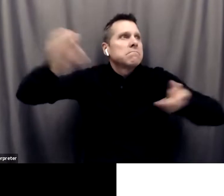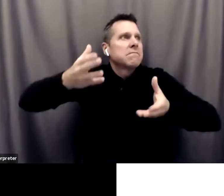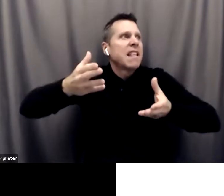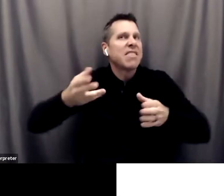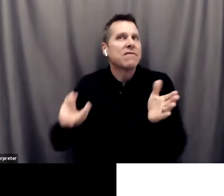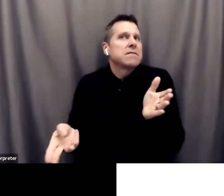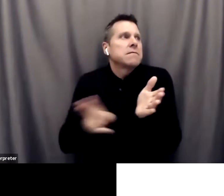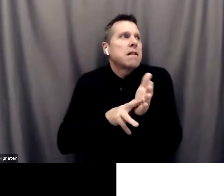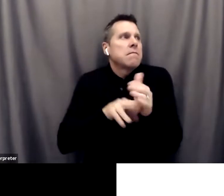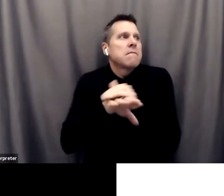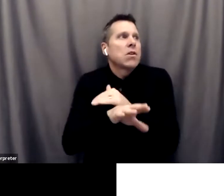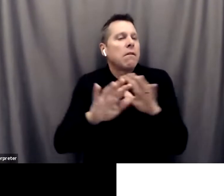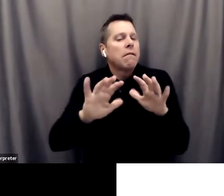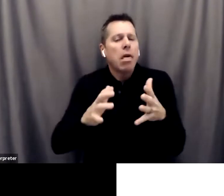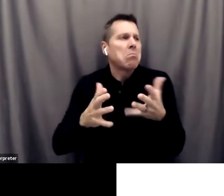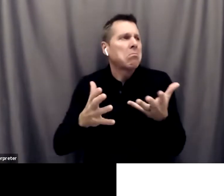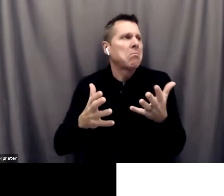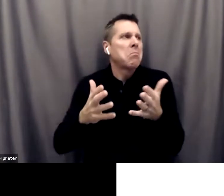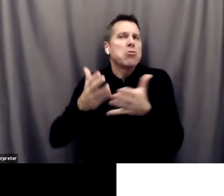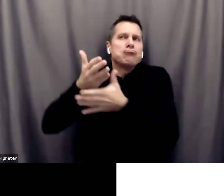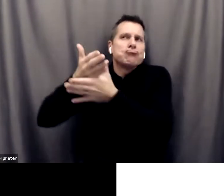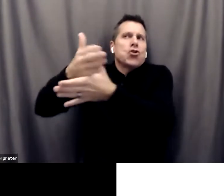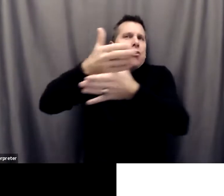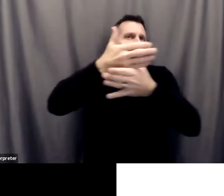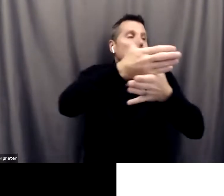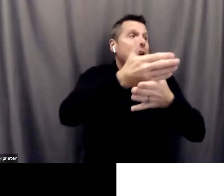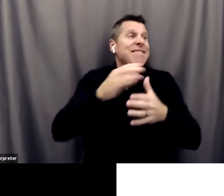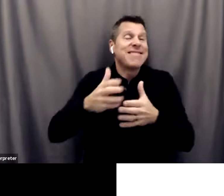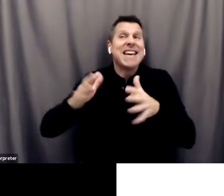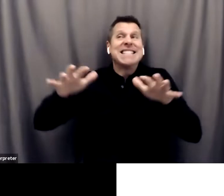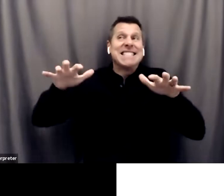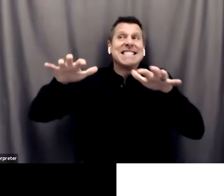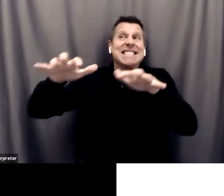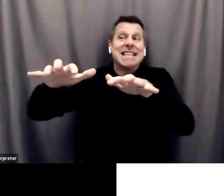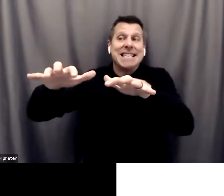relationship, and maybe someone may want to take classes with us as we share our expertise with the community.